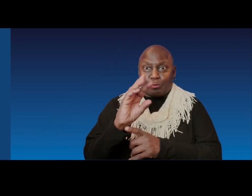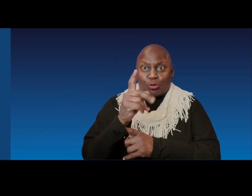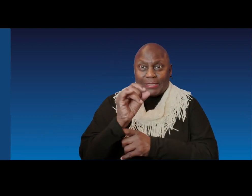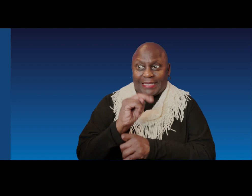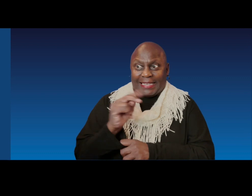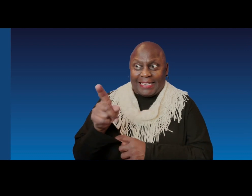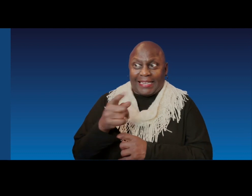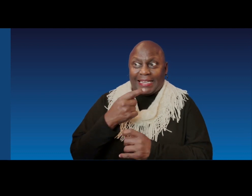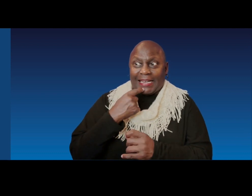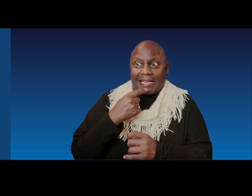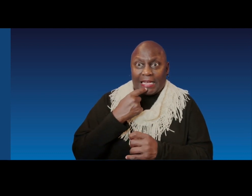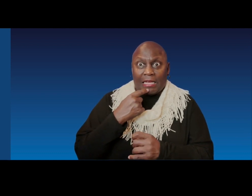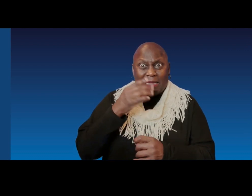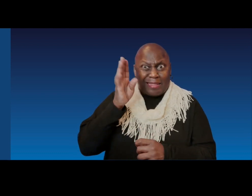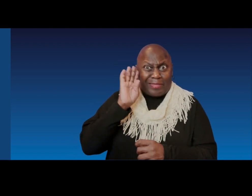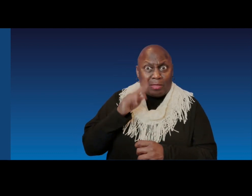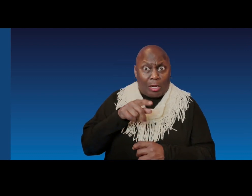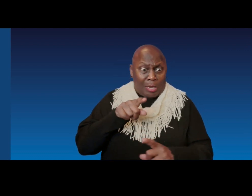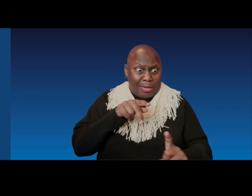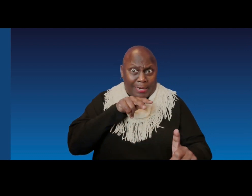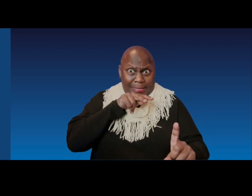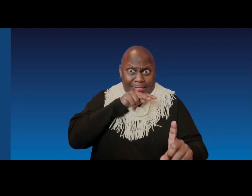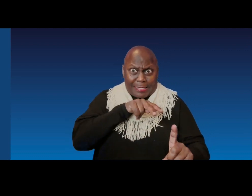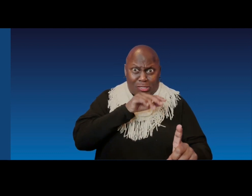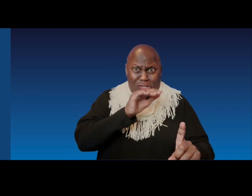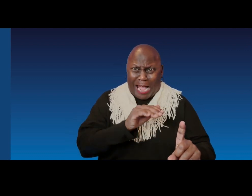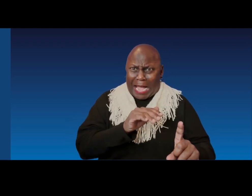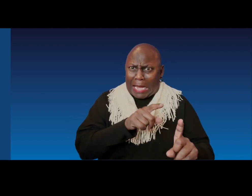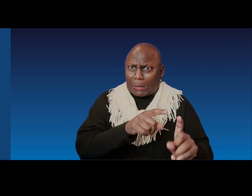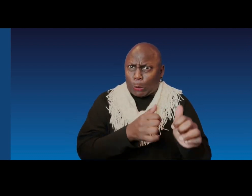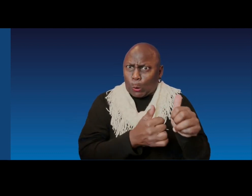to the language. I'll give you some more examples. Language suppression.